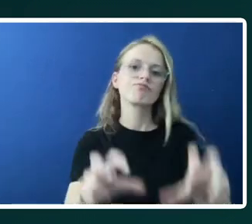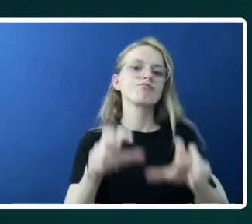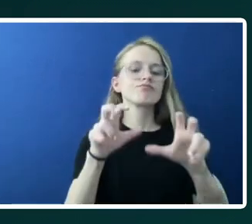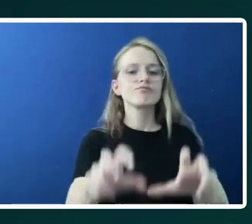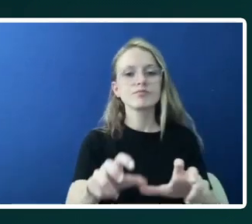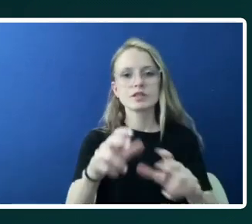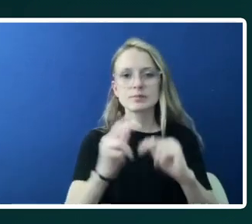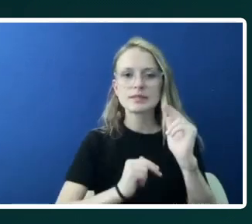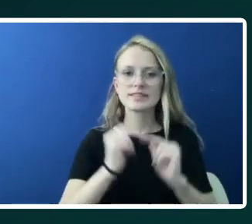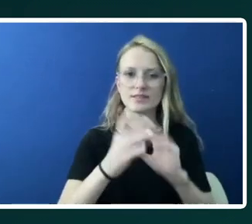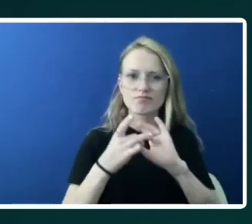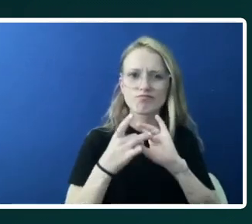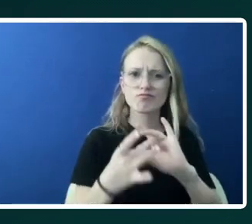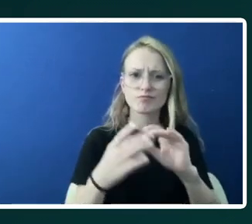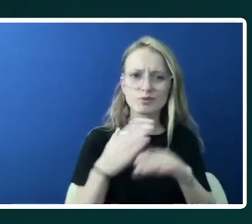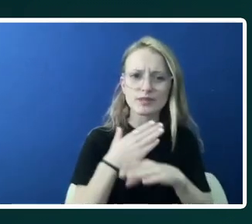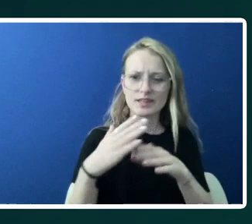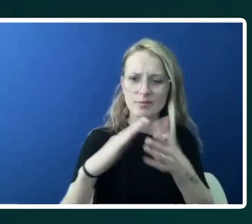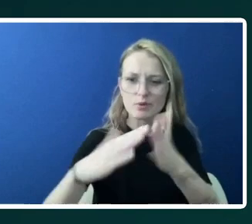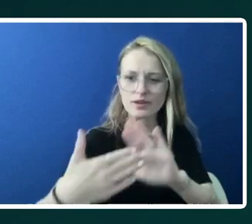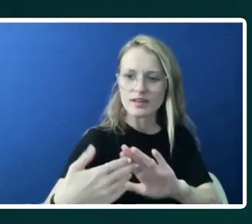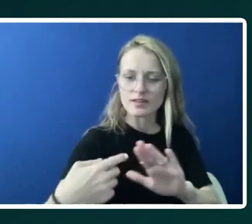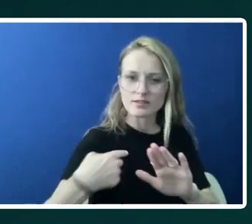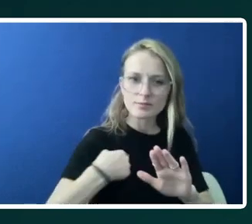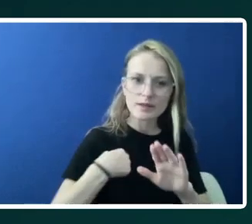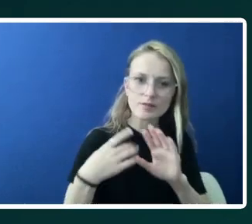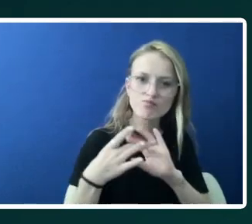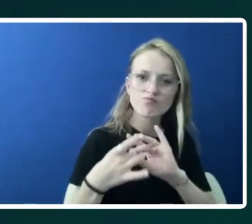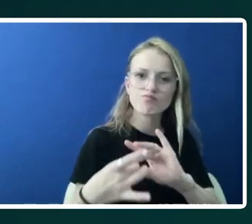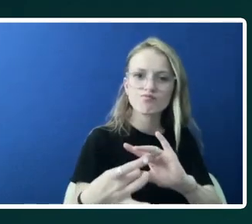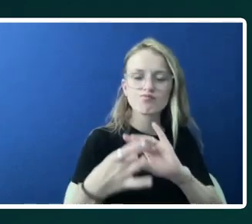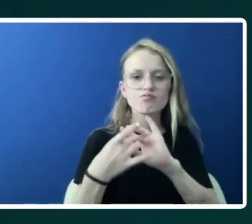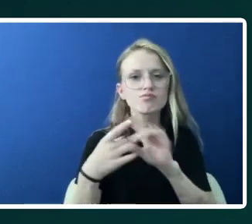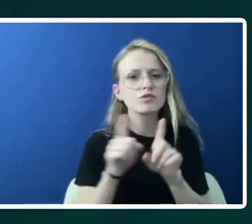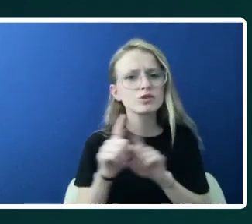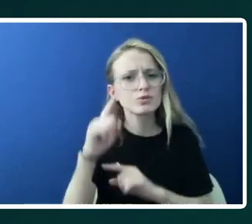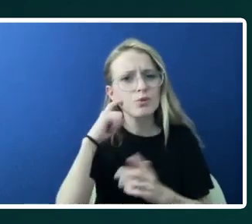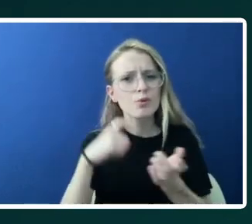Can also see the intensity in her indigenous features. I often get that I look mean or that